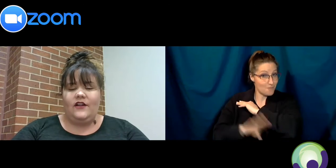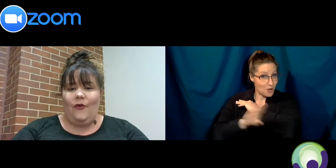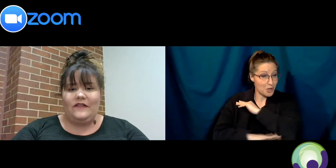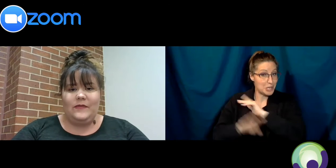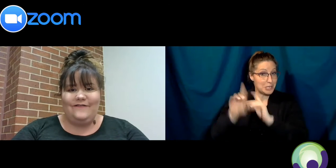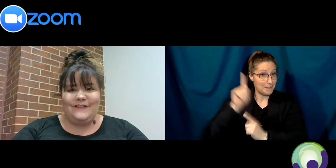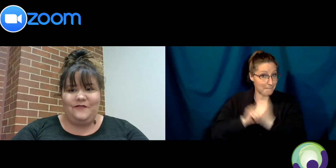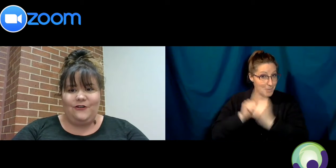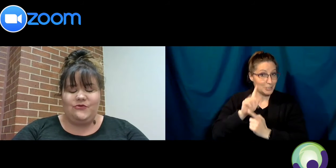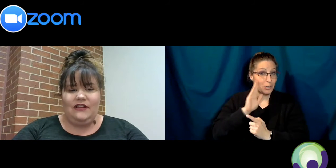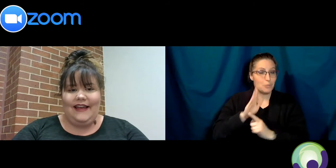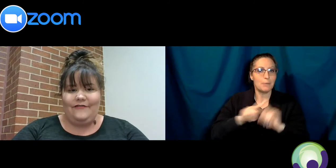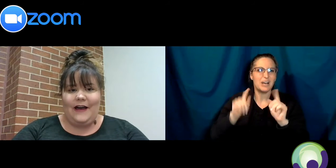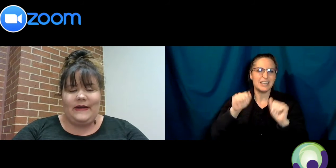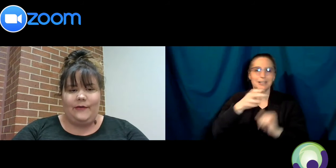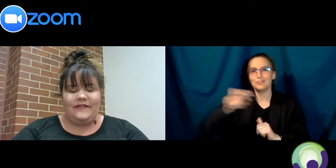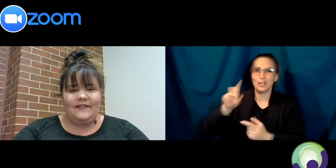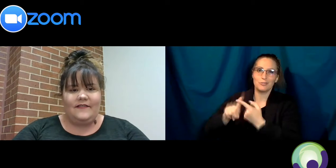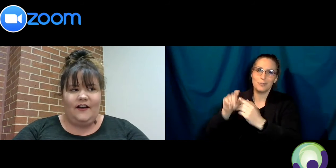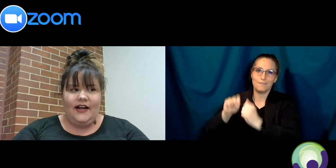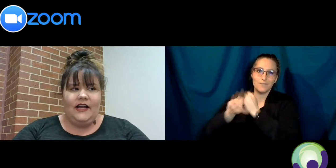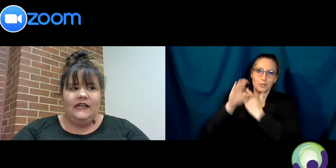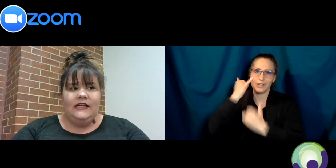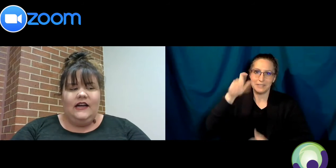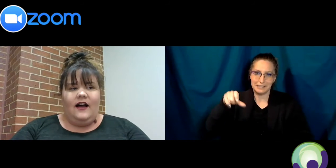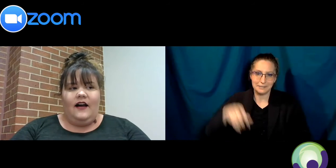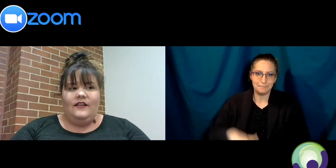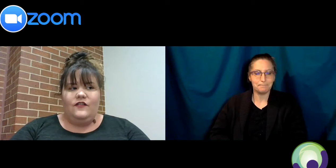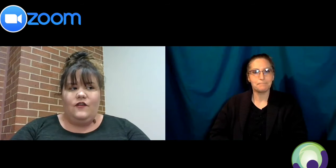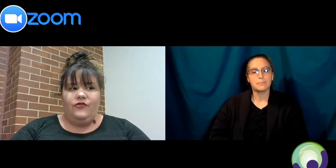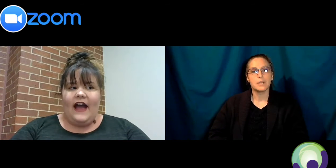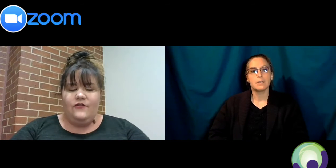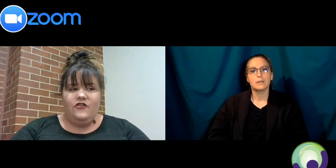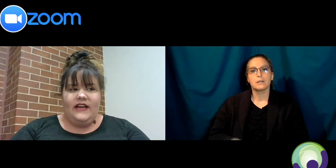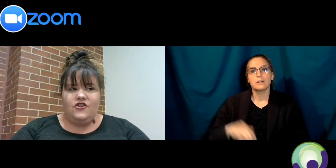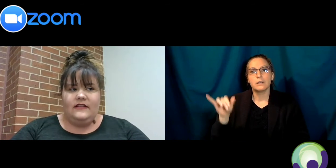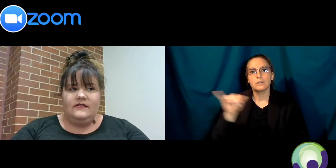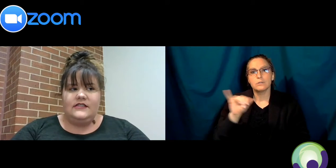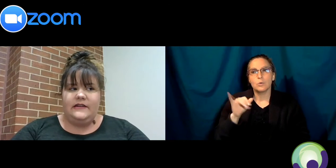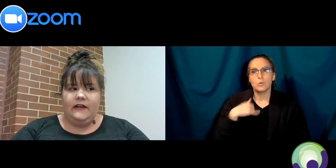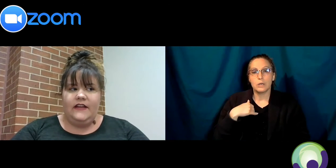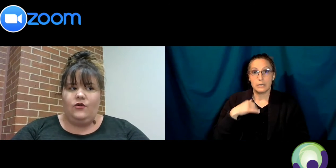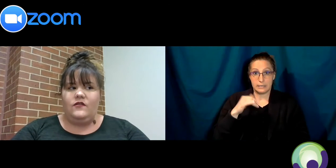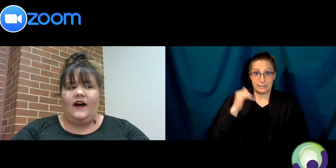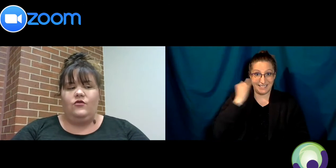always pivot to virtual if that becomes necessary. And so that information typically goes out